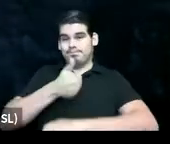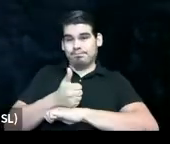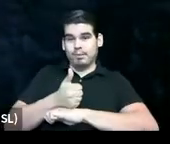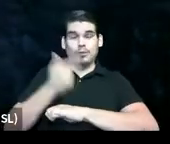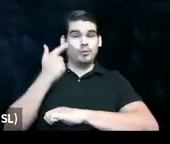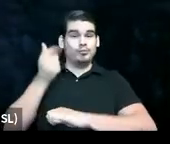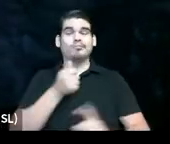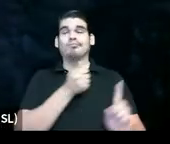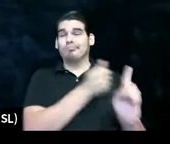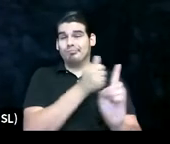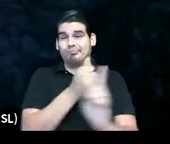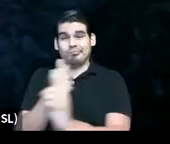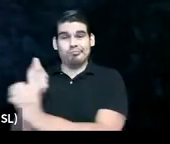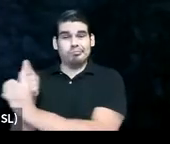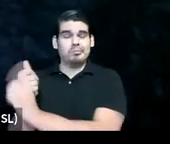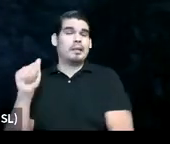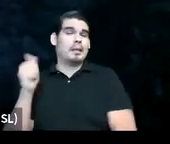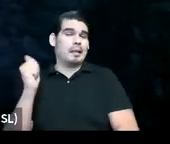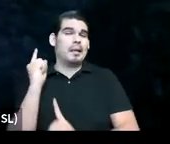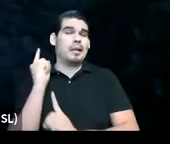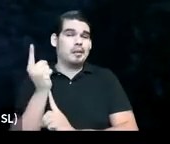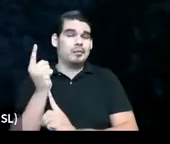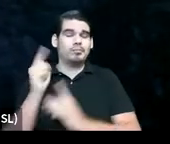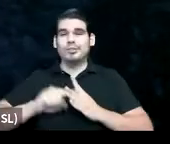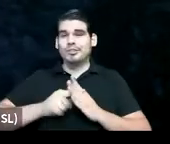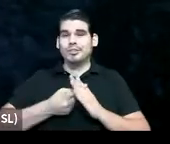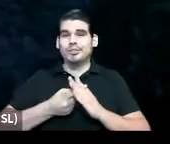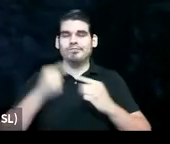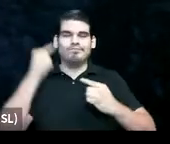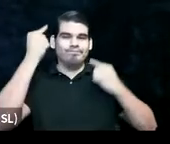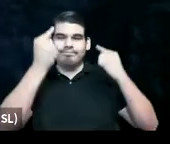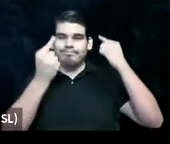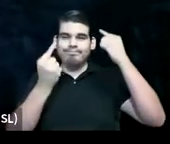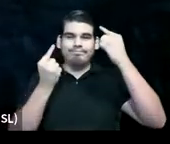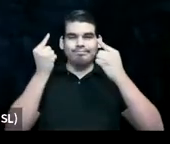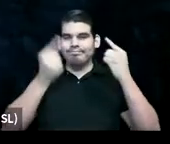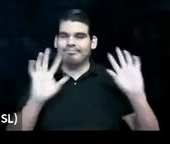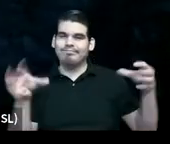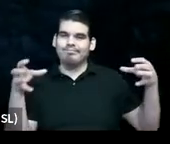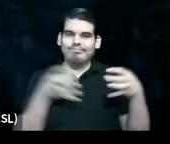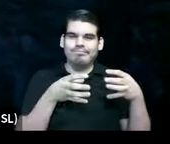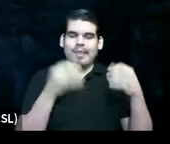Brainstorm topics and write resolutions on those topics today. So we're going to go ahead and we have 15 people